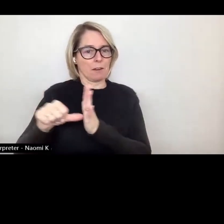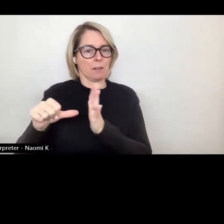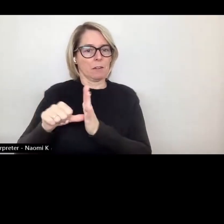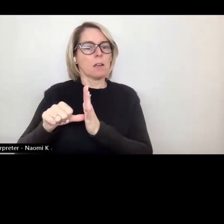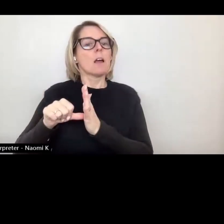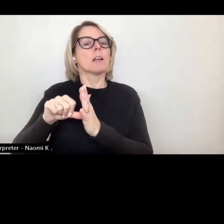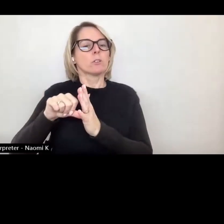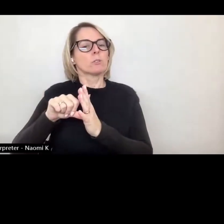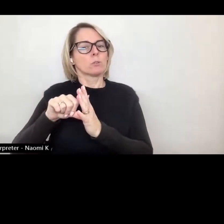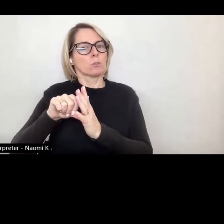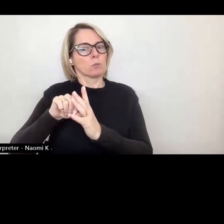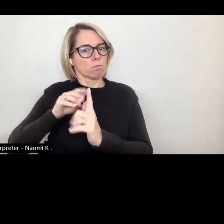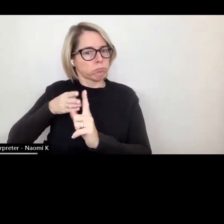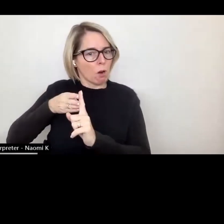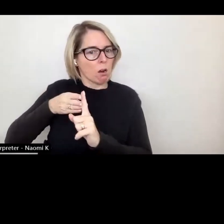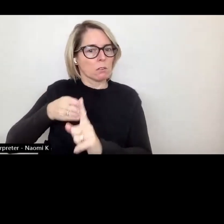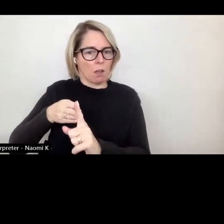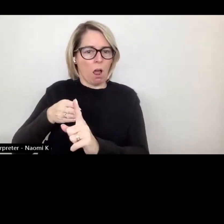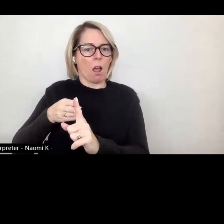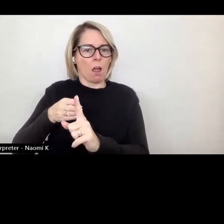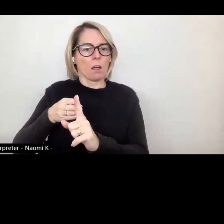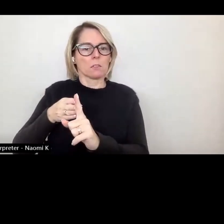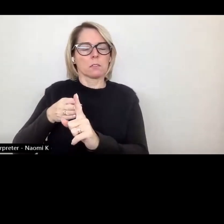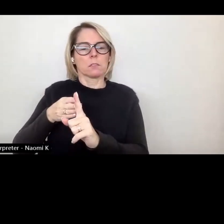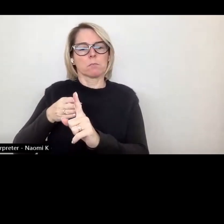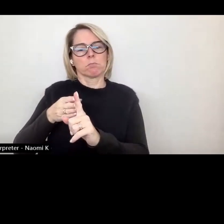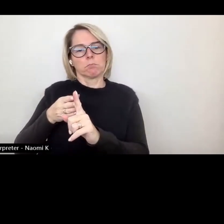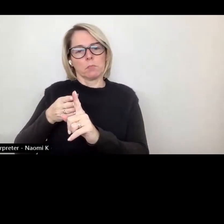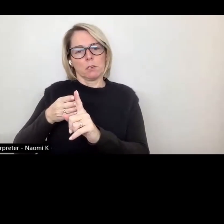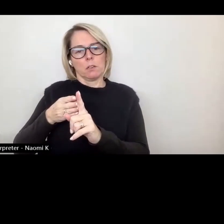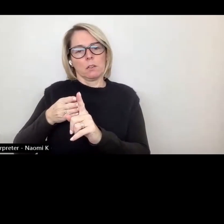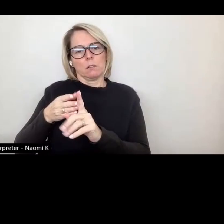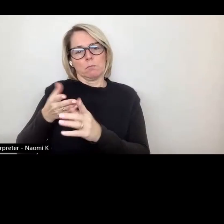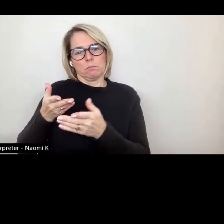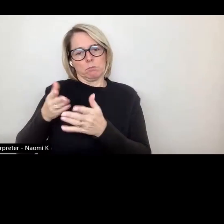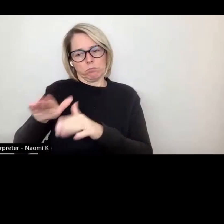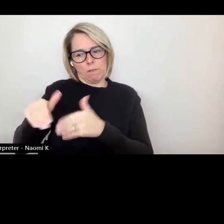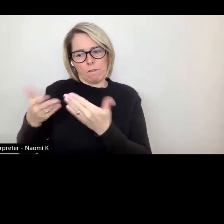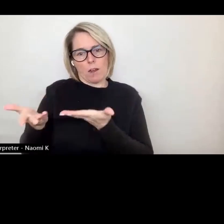There's a question about establishment costs for new providers.